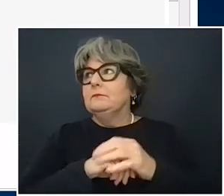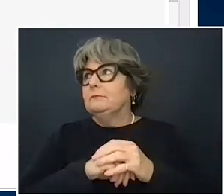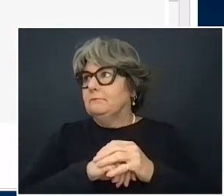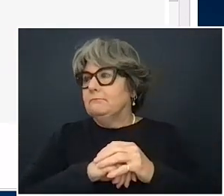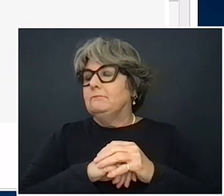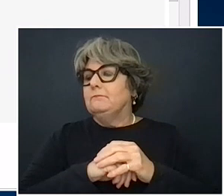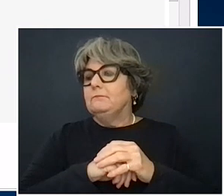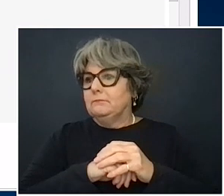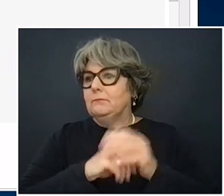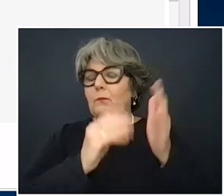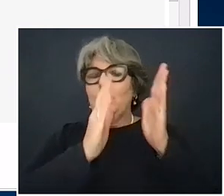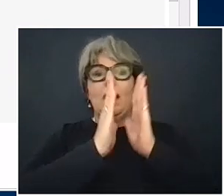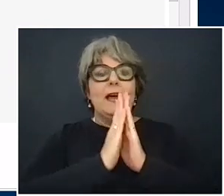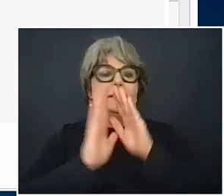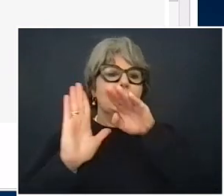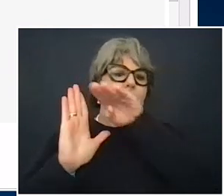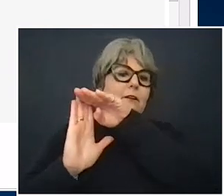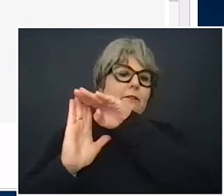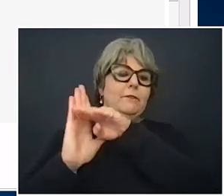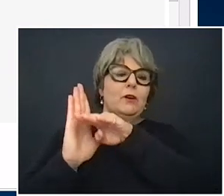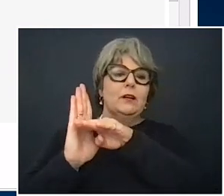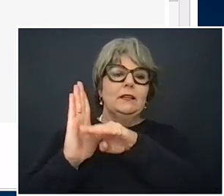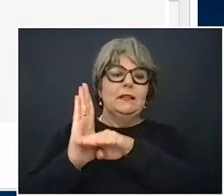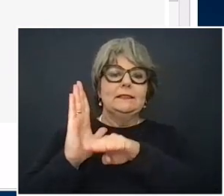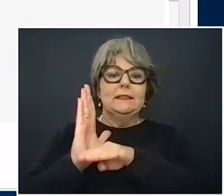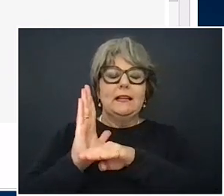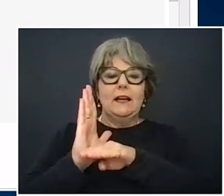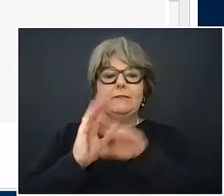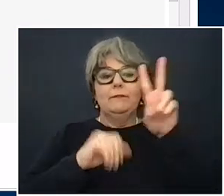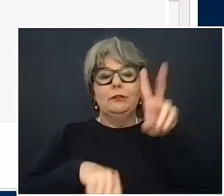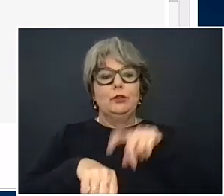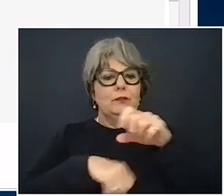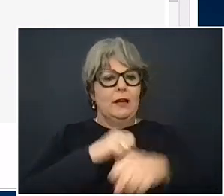list updated semiannually for institutions